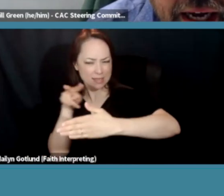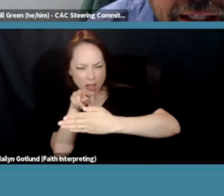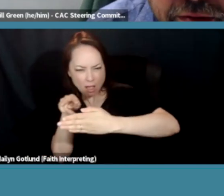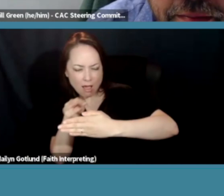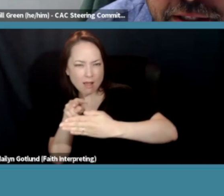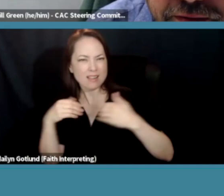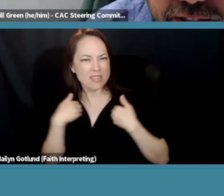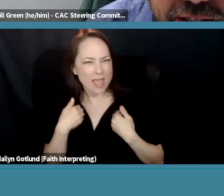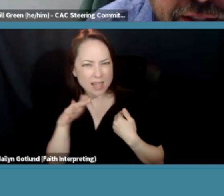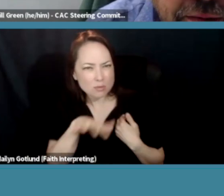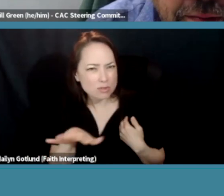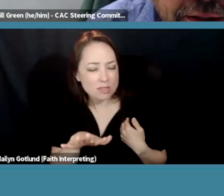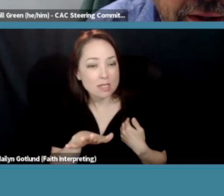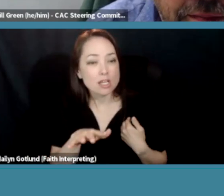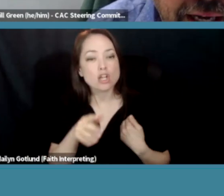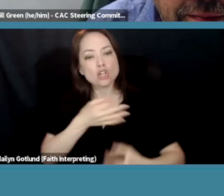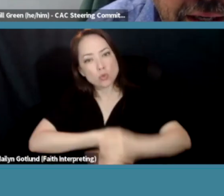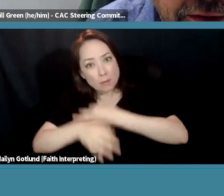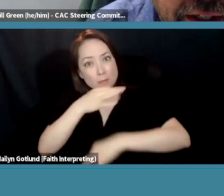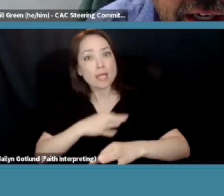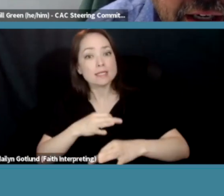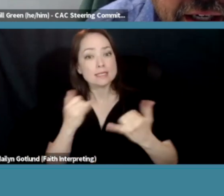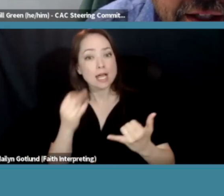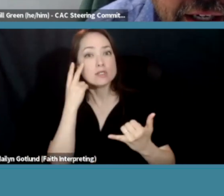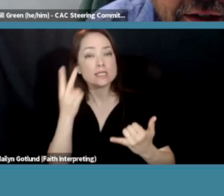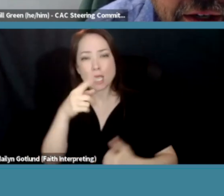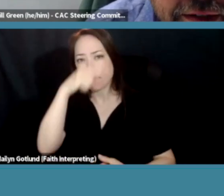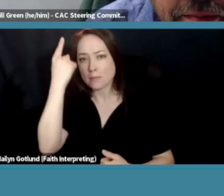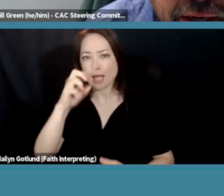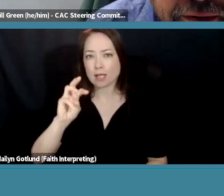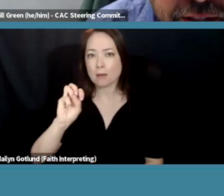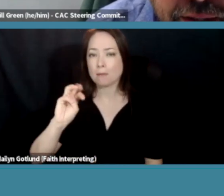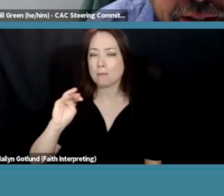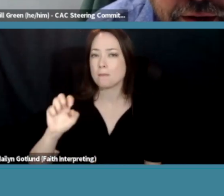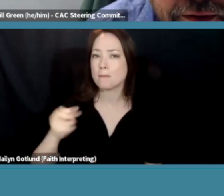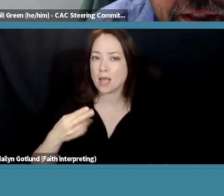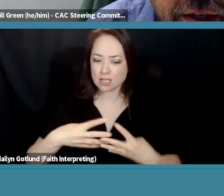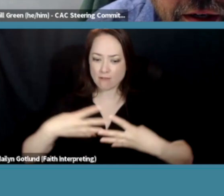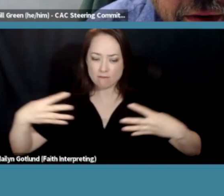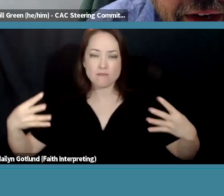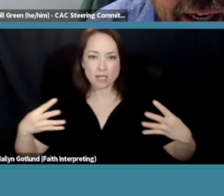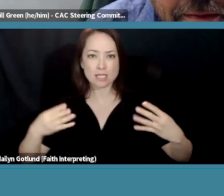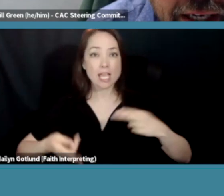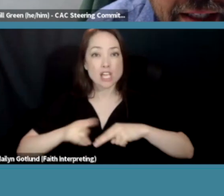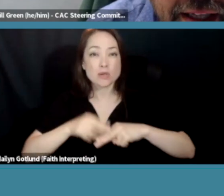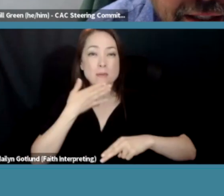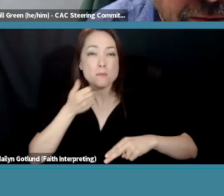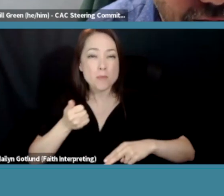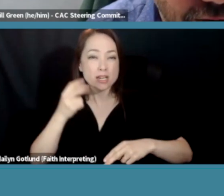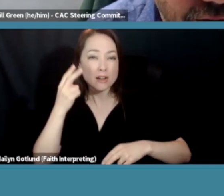As we've replaced fencing, it's been replaced with a black mesh fence. To increase even better visibility through the fence, we've added plexiglas windows.